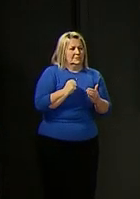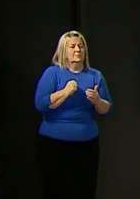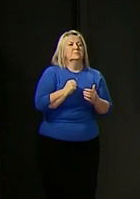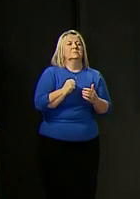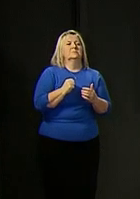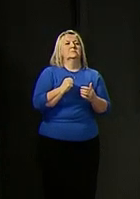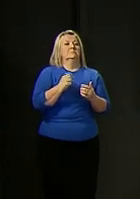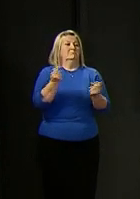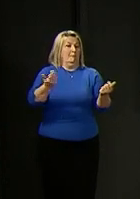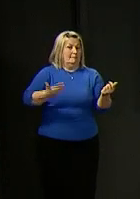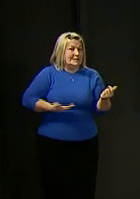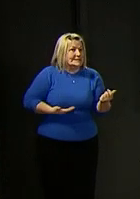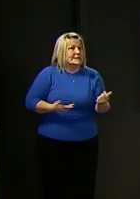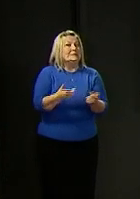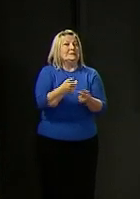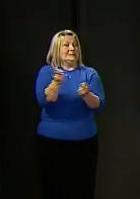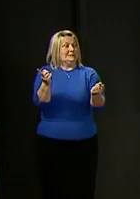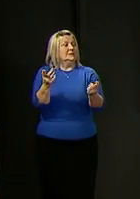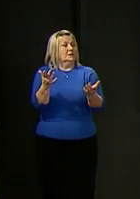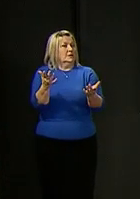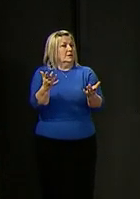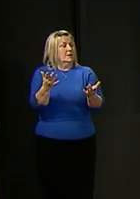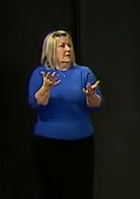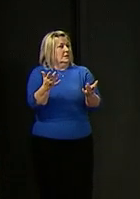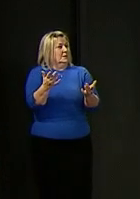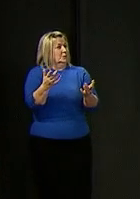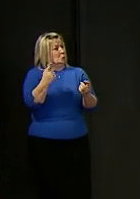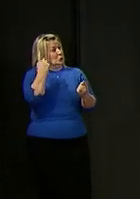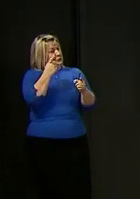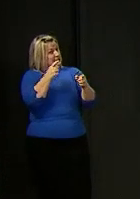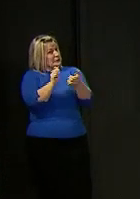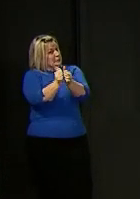mind and and given the information you have available today